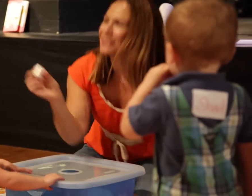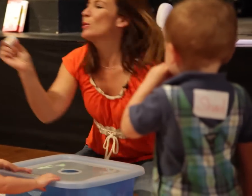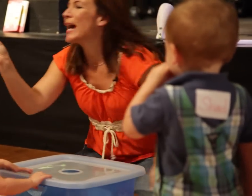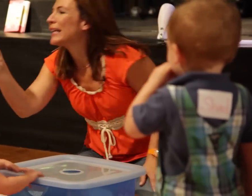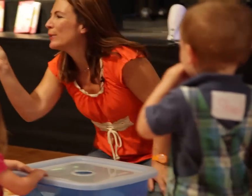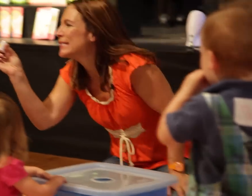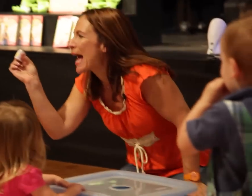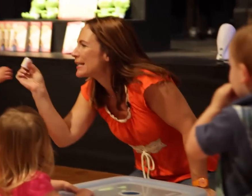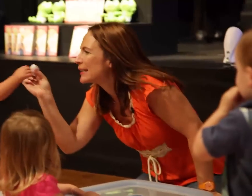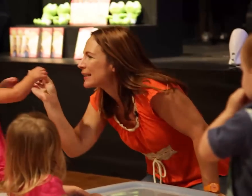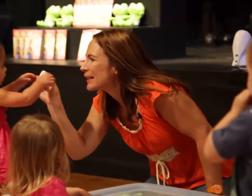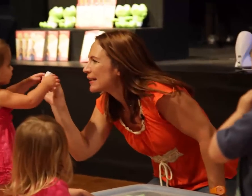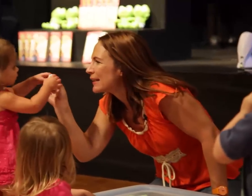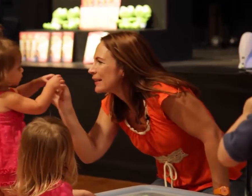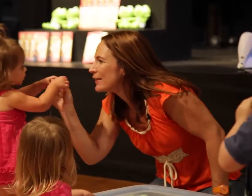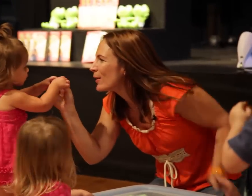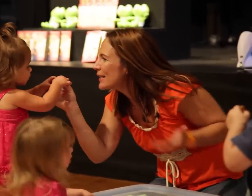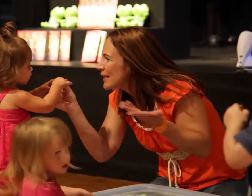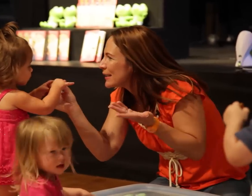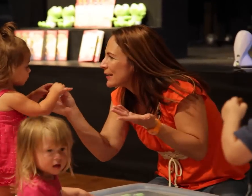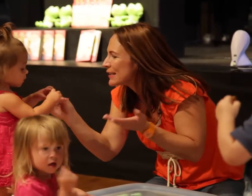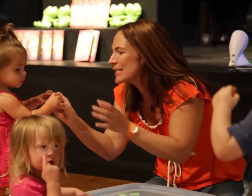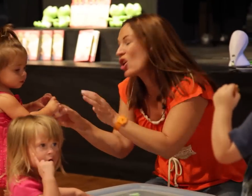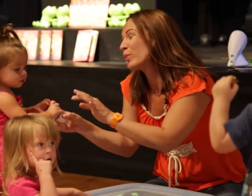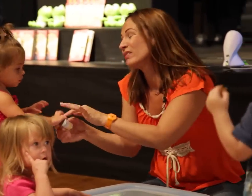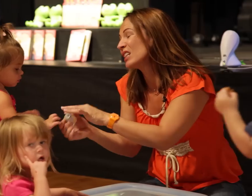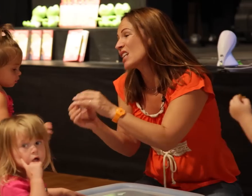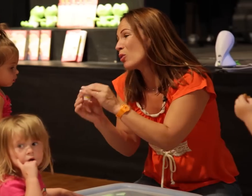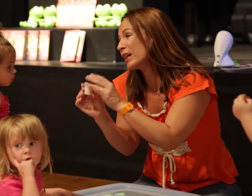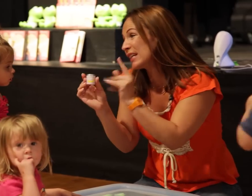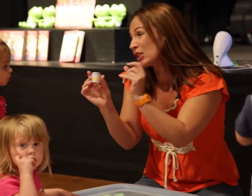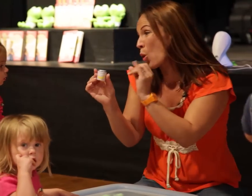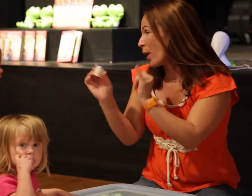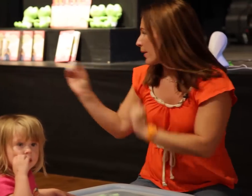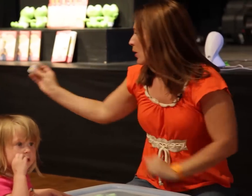It's so tiny, what is that? What is it? It doesn't open. It's not real. It's a toy.